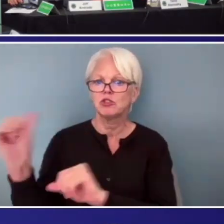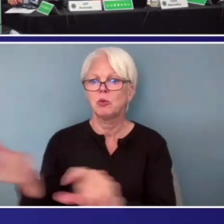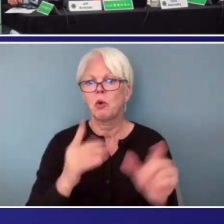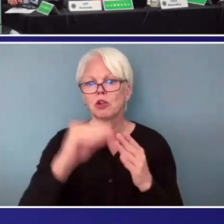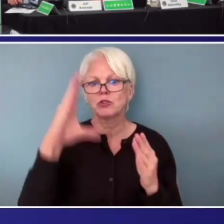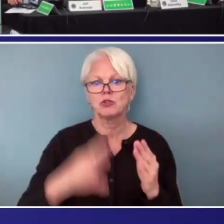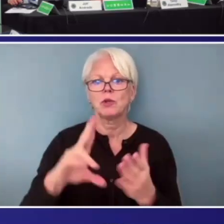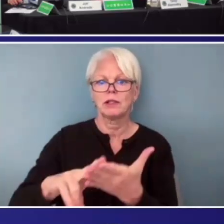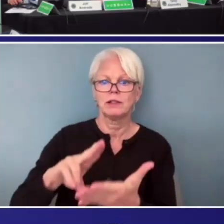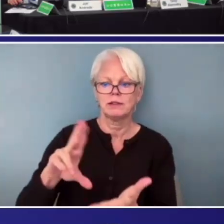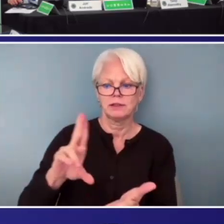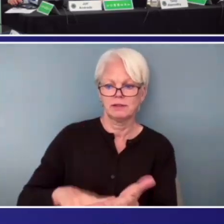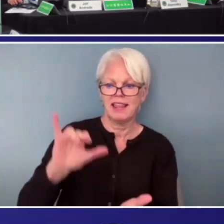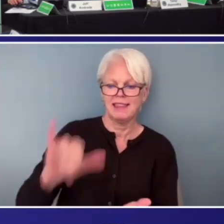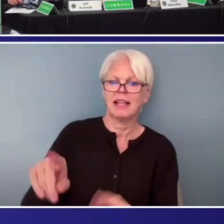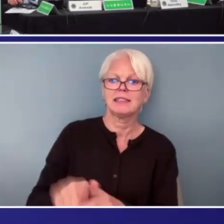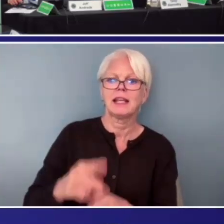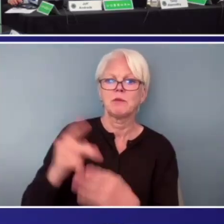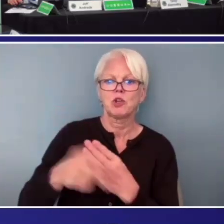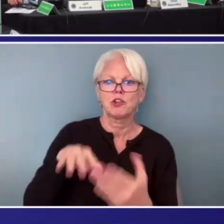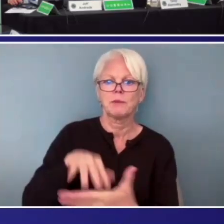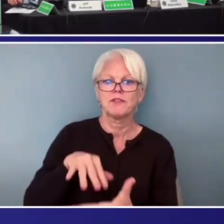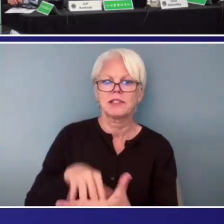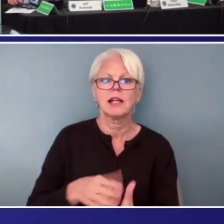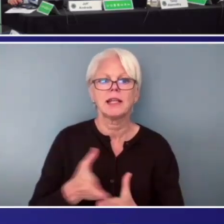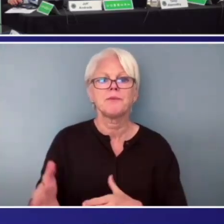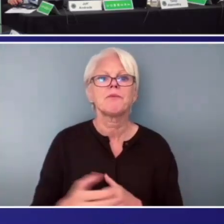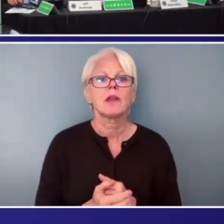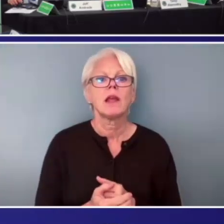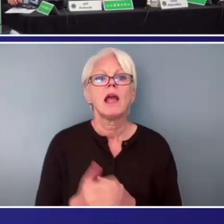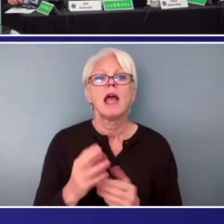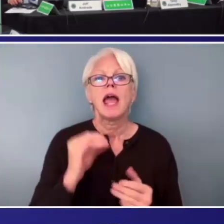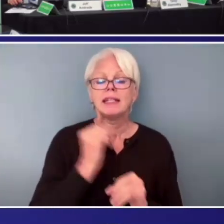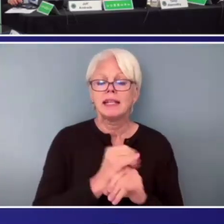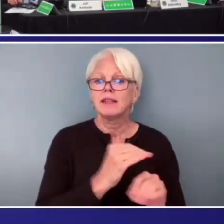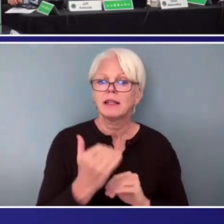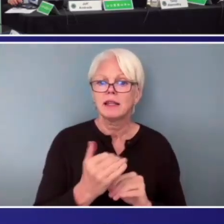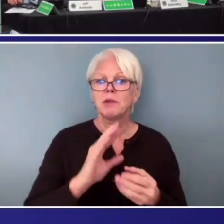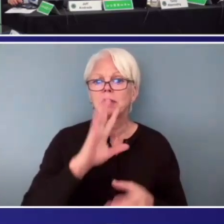that program of study. An institution that limits the total amount of Direct Loans for an eligible program